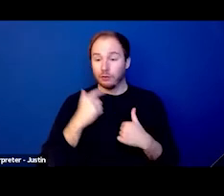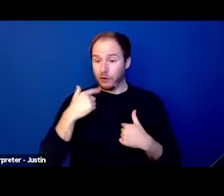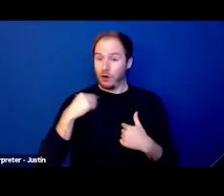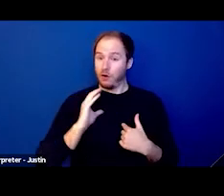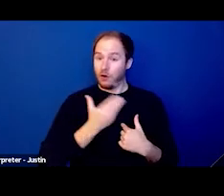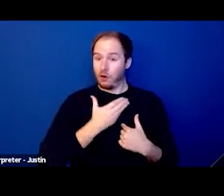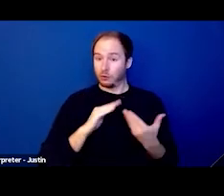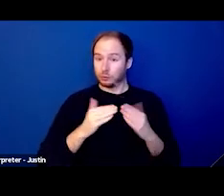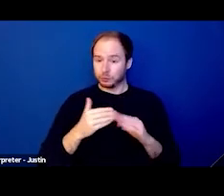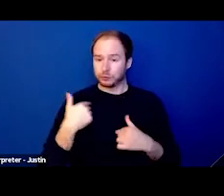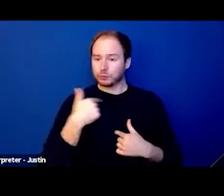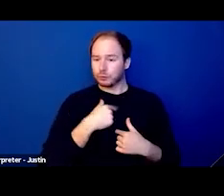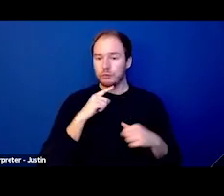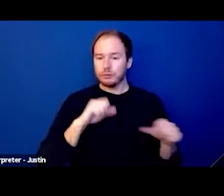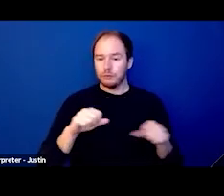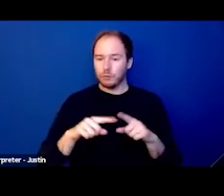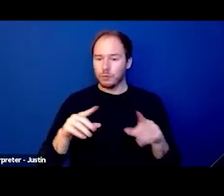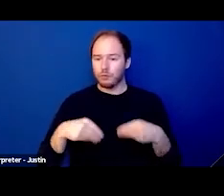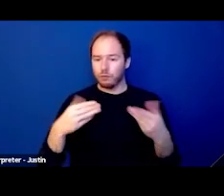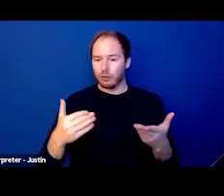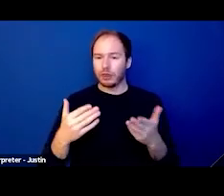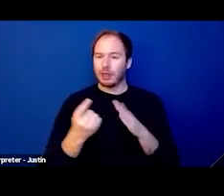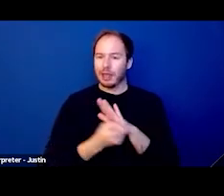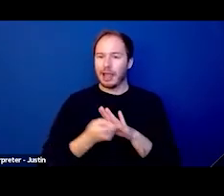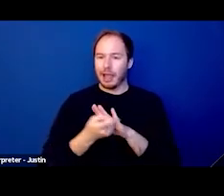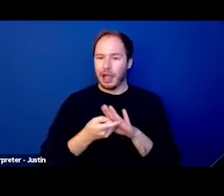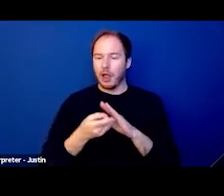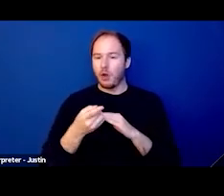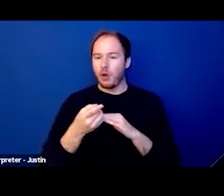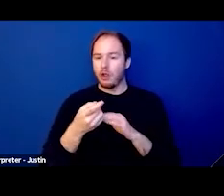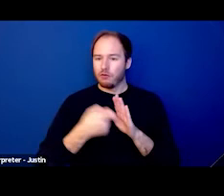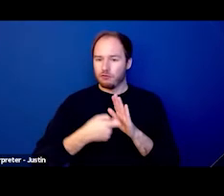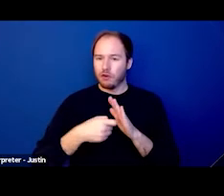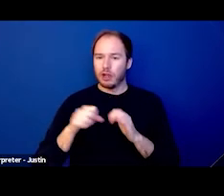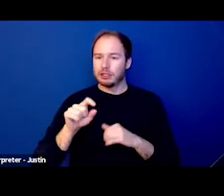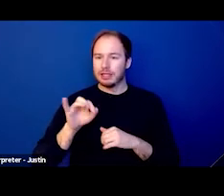we are able to provide an hourly stipend for those three council seats for the people,